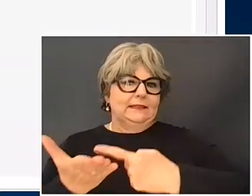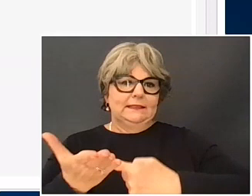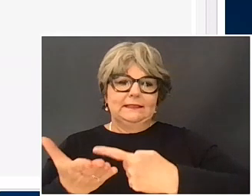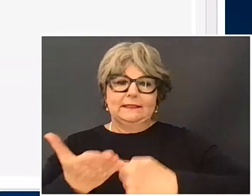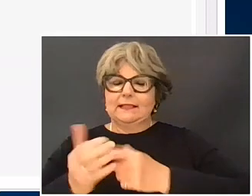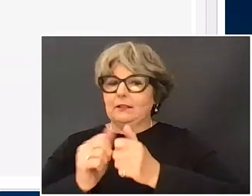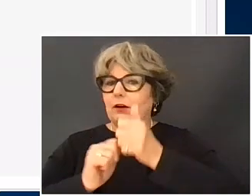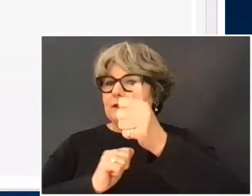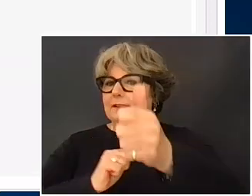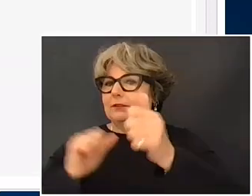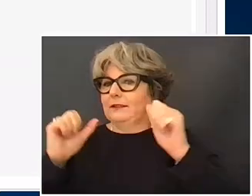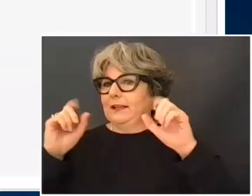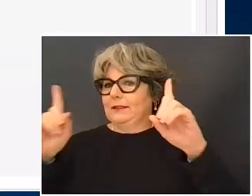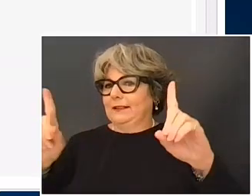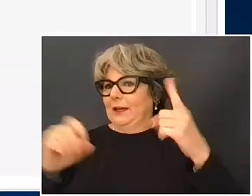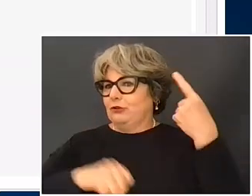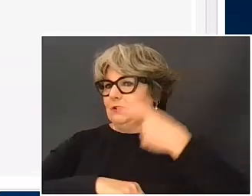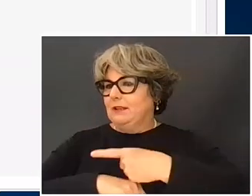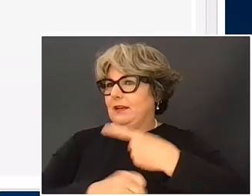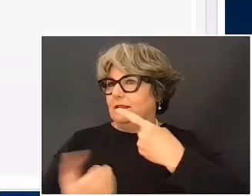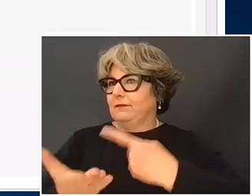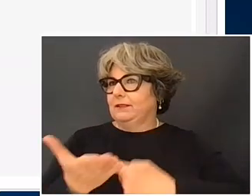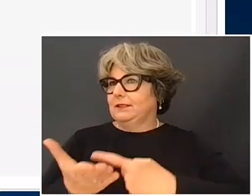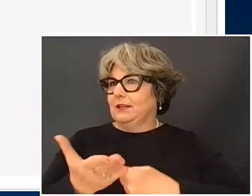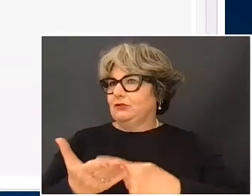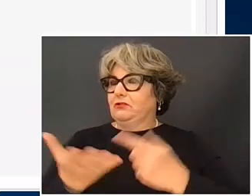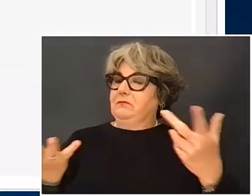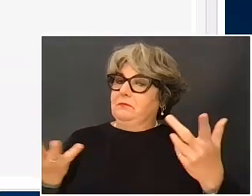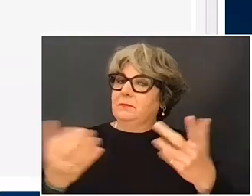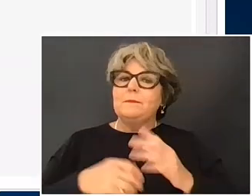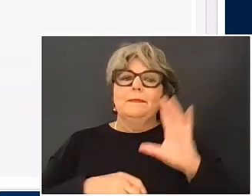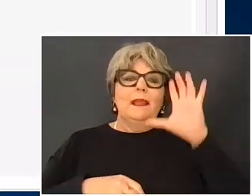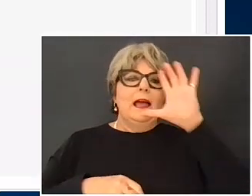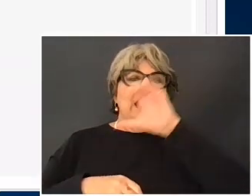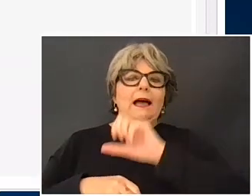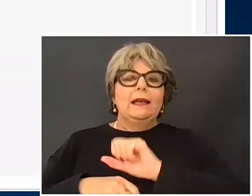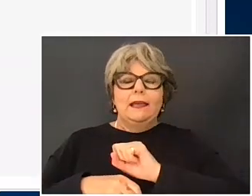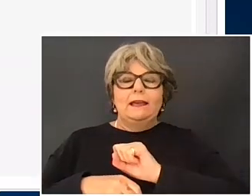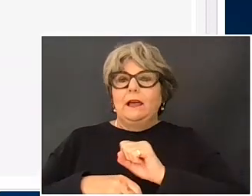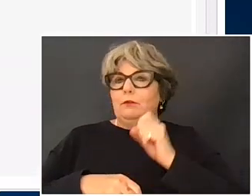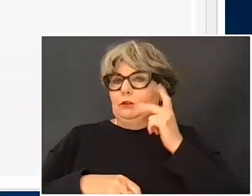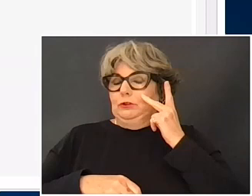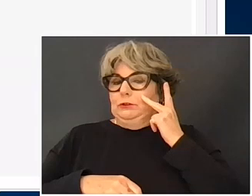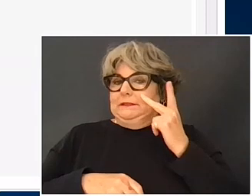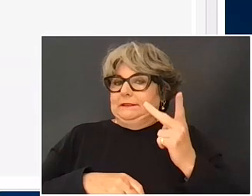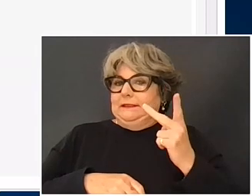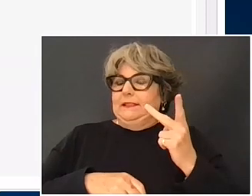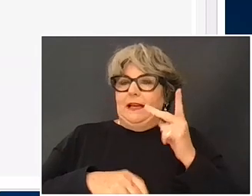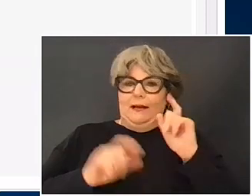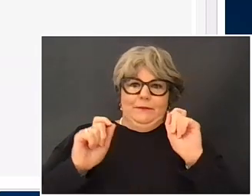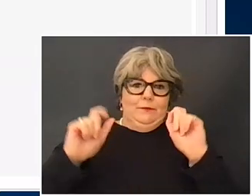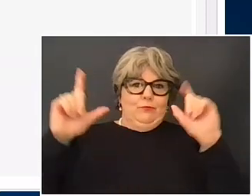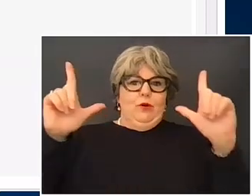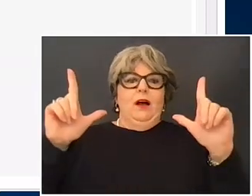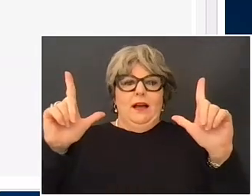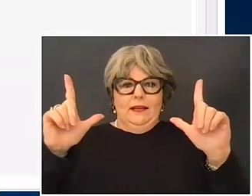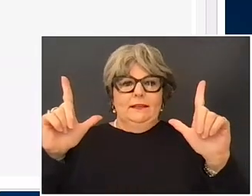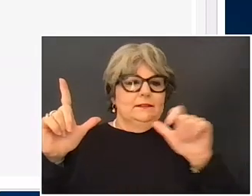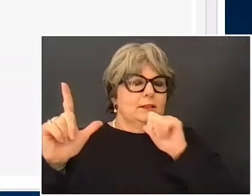So, I guess I would like to see it and I'm surprised it wasn't in here when we talked